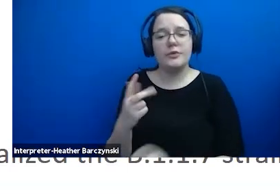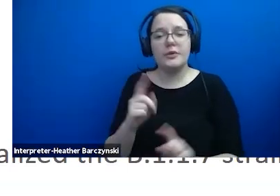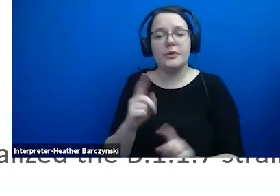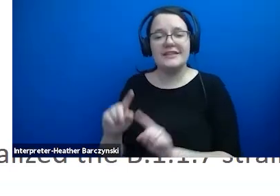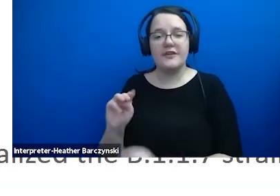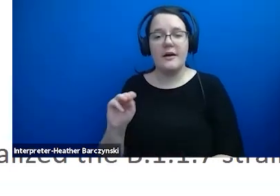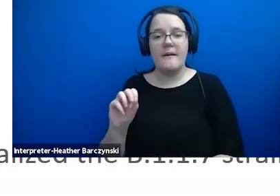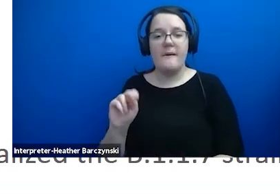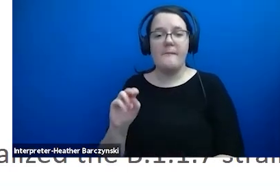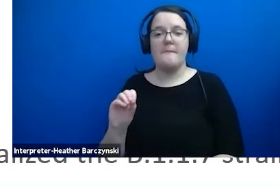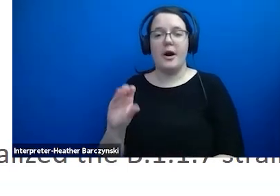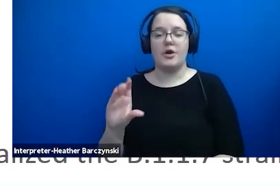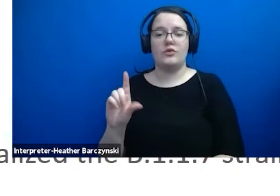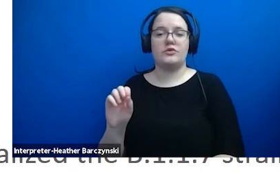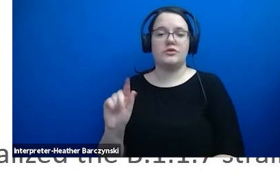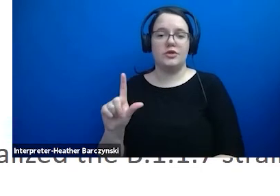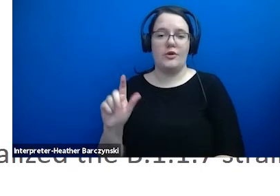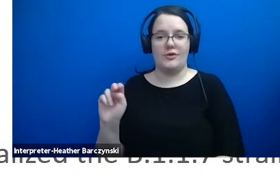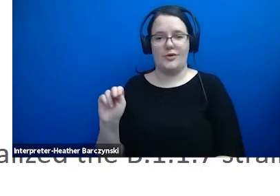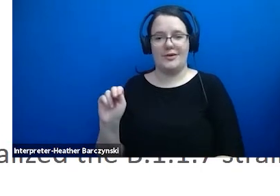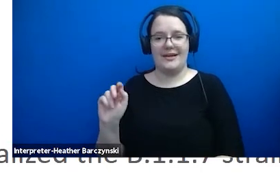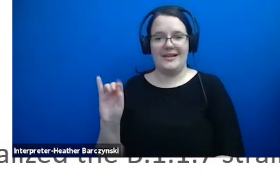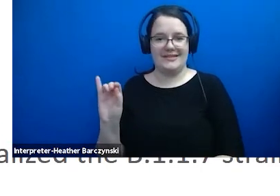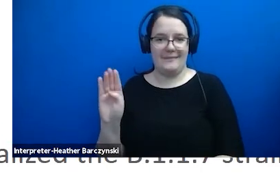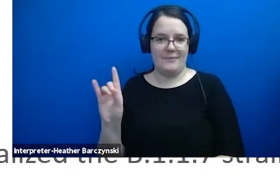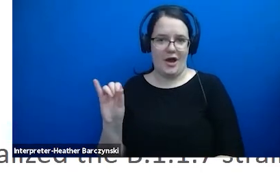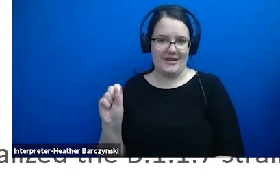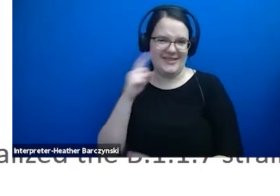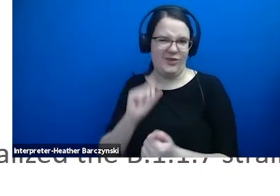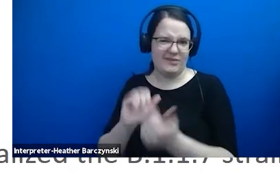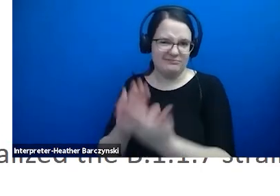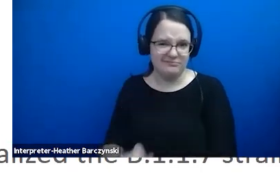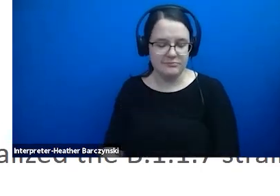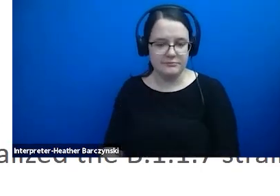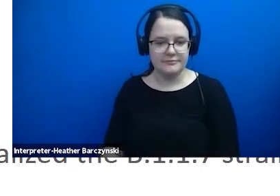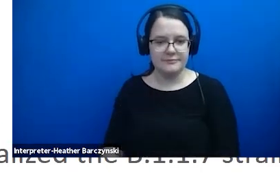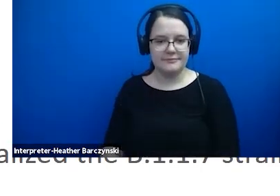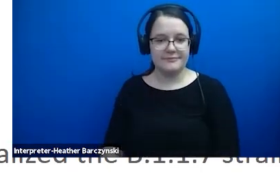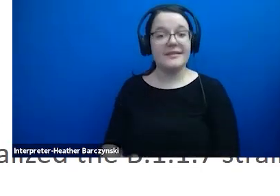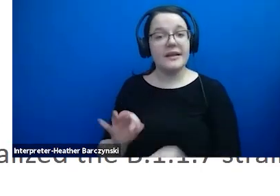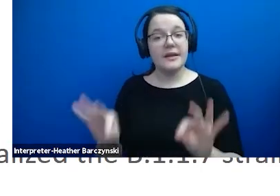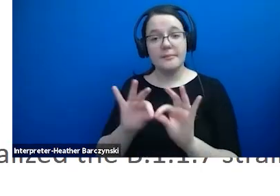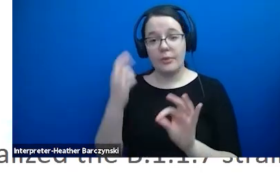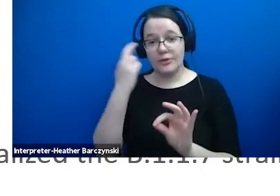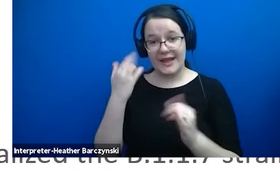that problem so it's also important to realize that the current vaccines that are moving forward